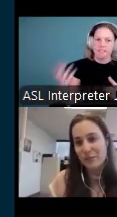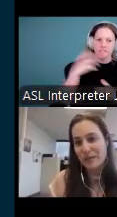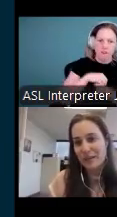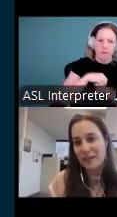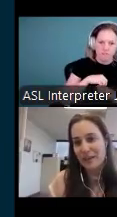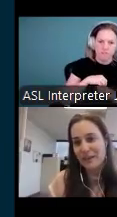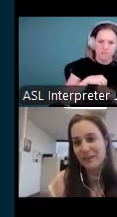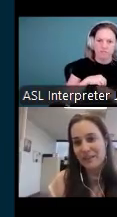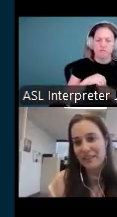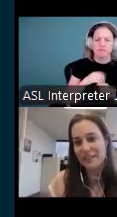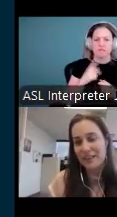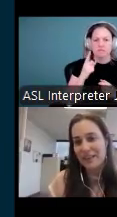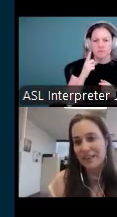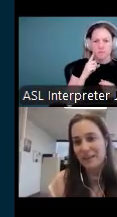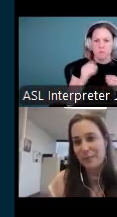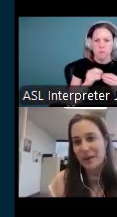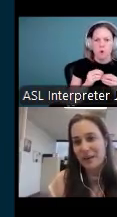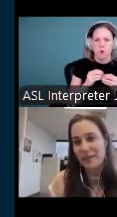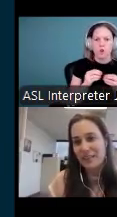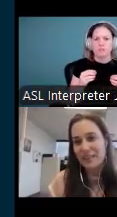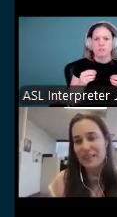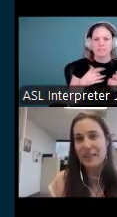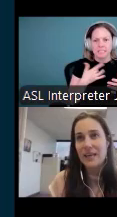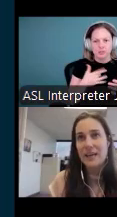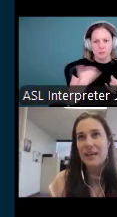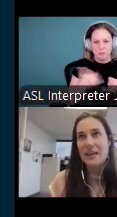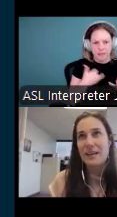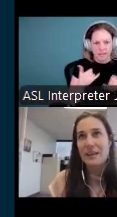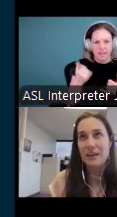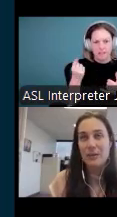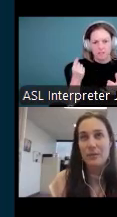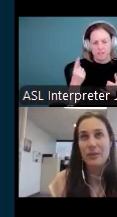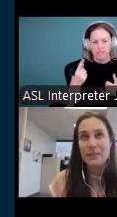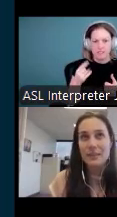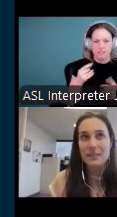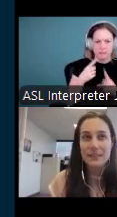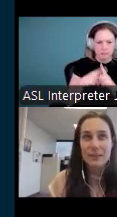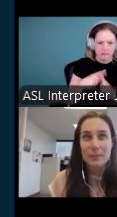play and understanding the benefits. I think lots, a couple